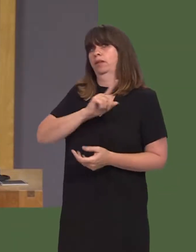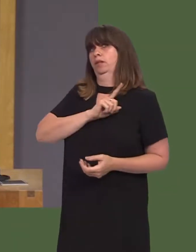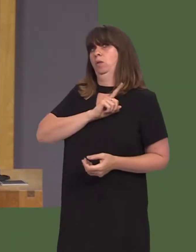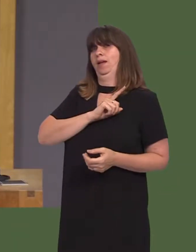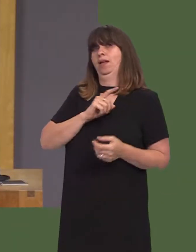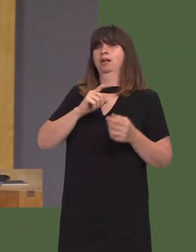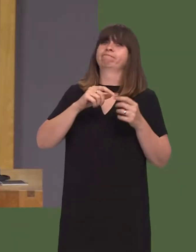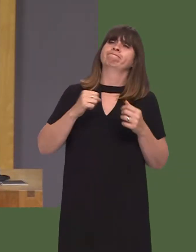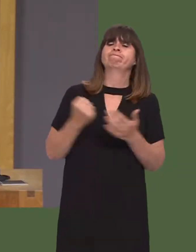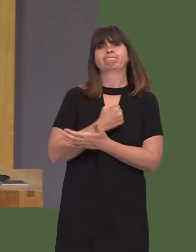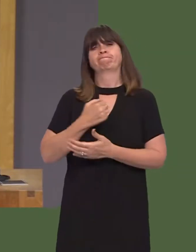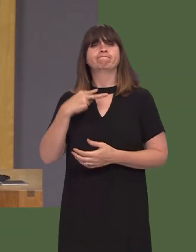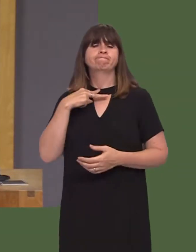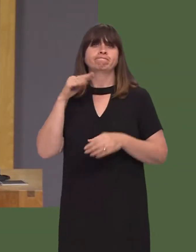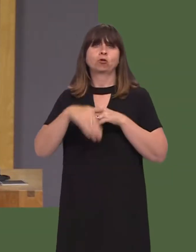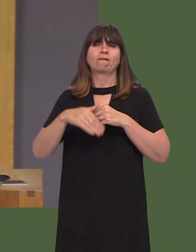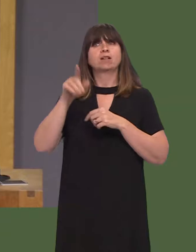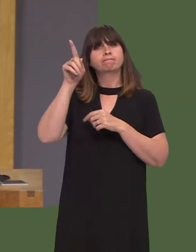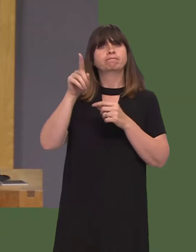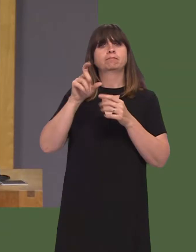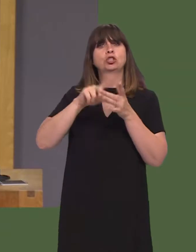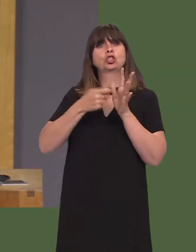And thatís why the decision on the Circuit of Wales was particularly disappointing, because